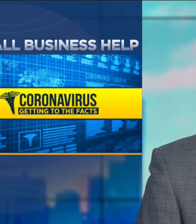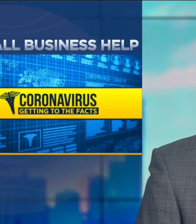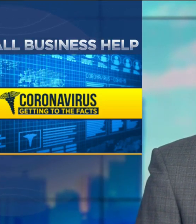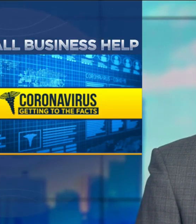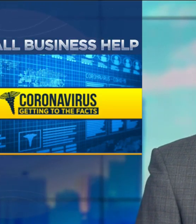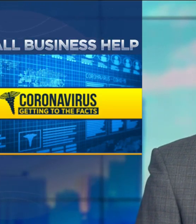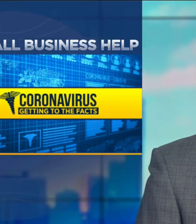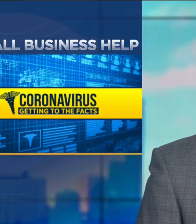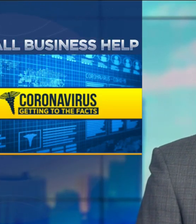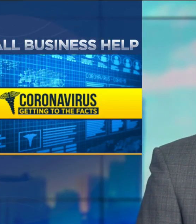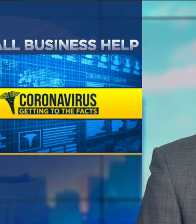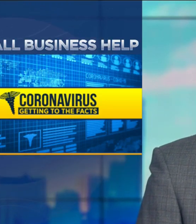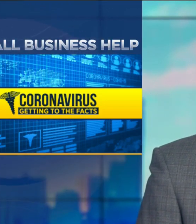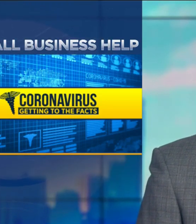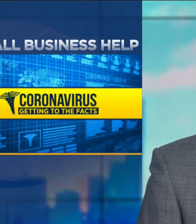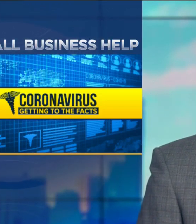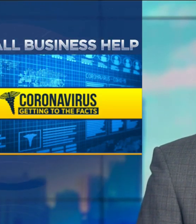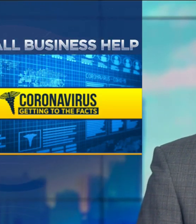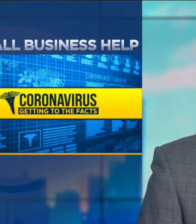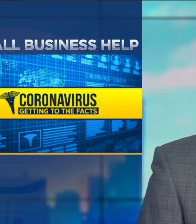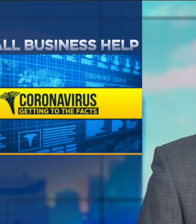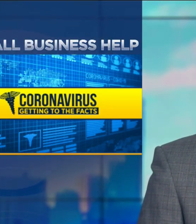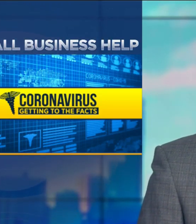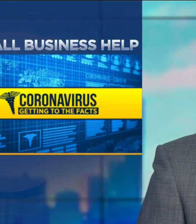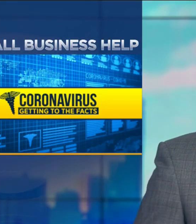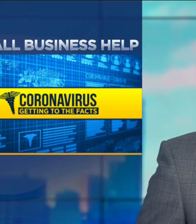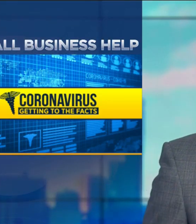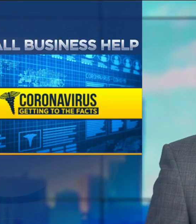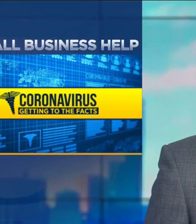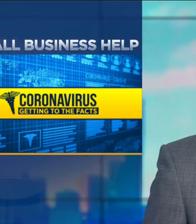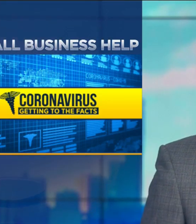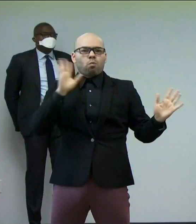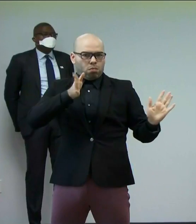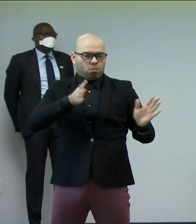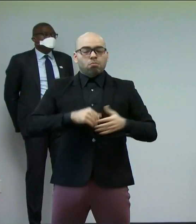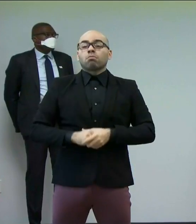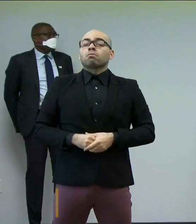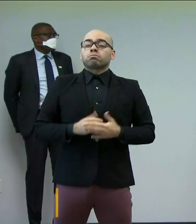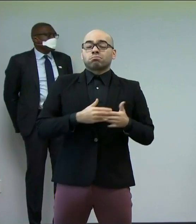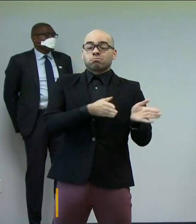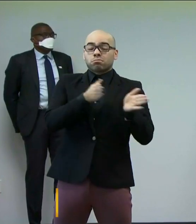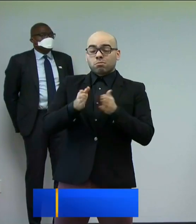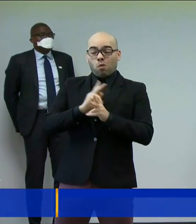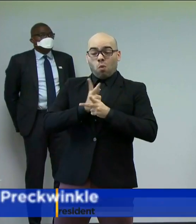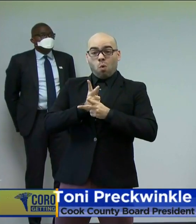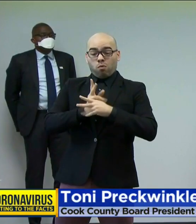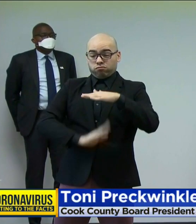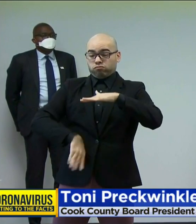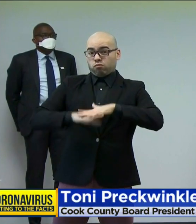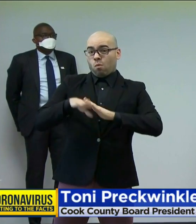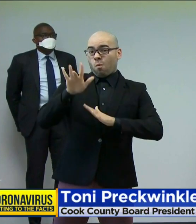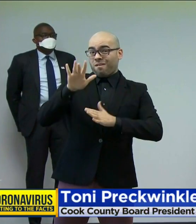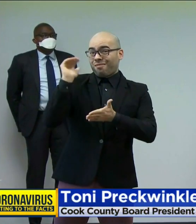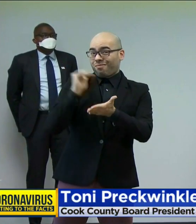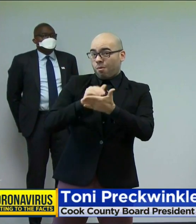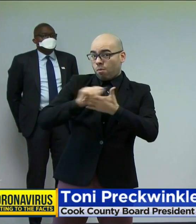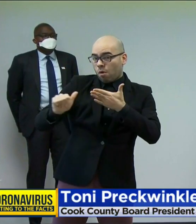A ONE TIME ZERO INTEREST LOANS TO SMALL BUSINESSES WITH UP TO 25 EMPLOYEES. AND TO RESIDENTS WHO MAKE HALF